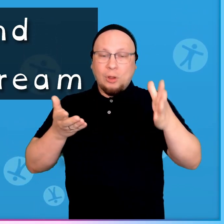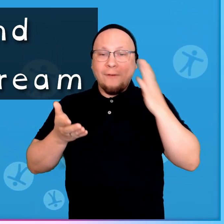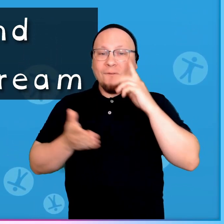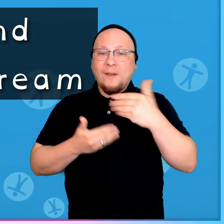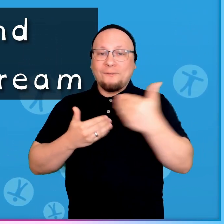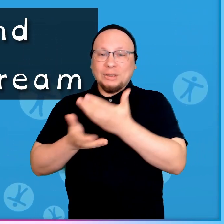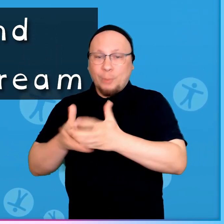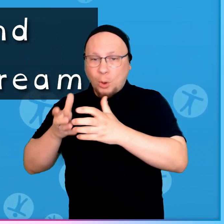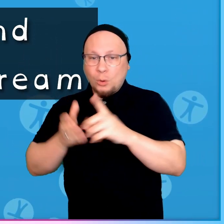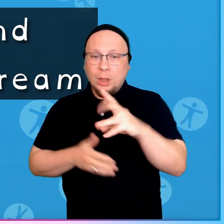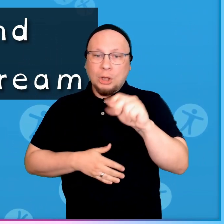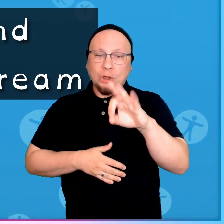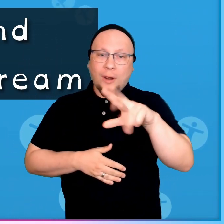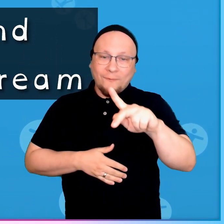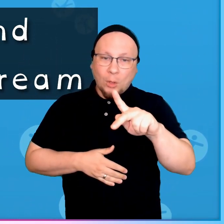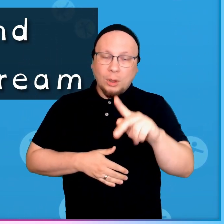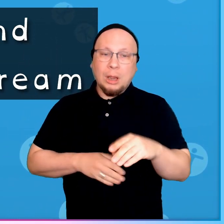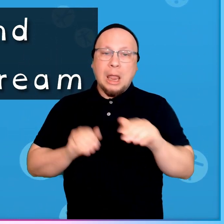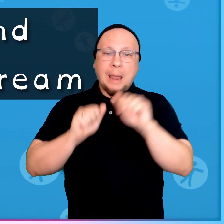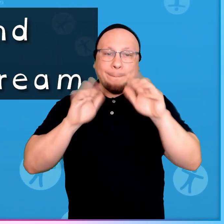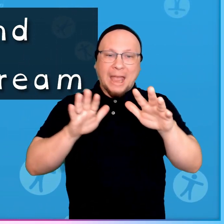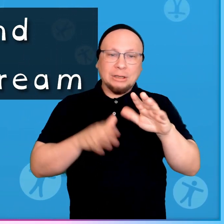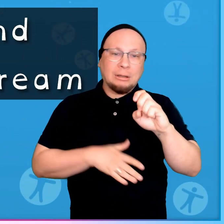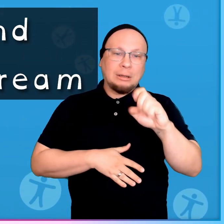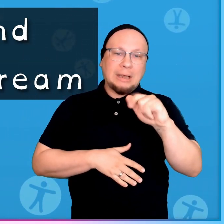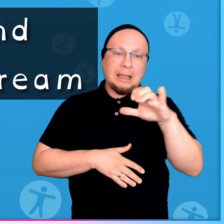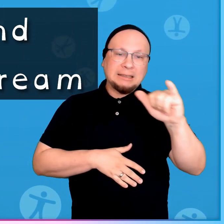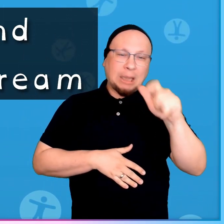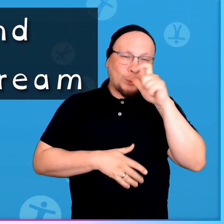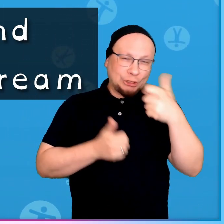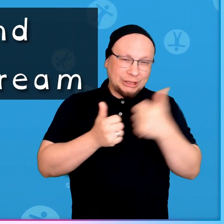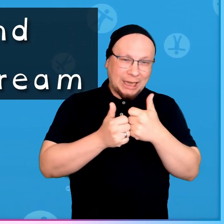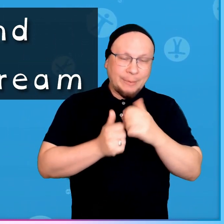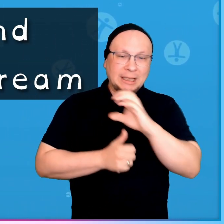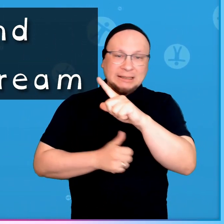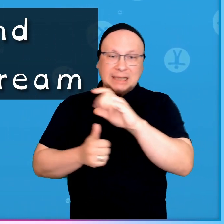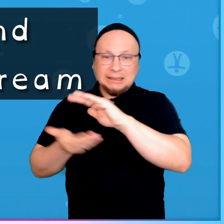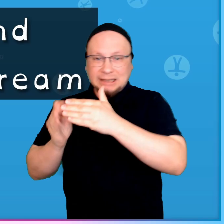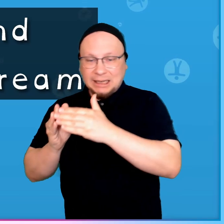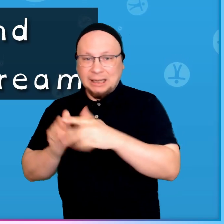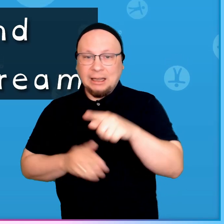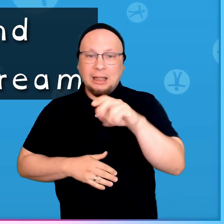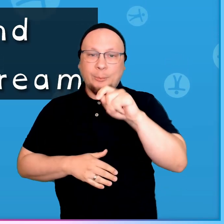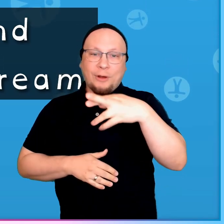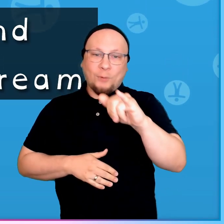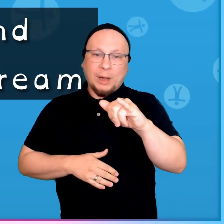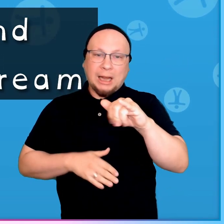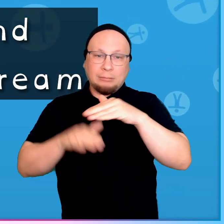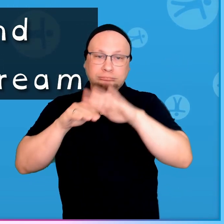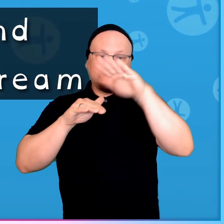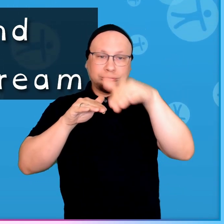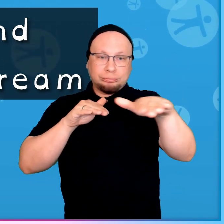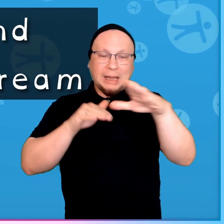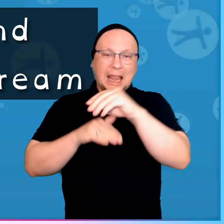Dawnfolk, Magical Delicacy, Cellular City, Periphery Synthetic, and Trash Goblin.